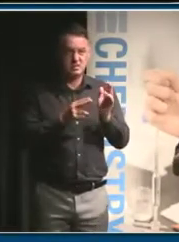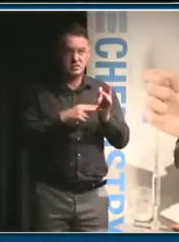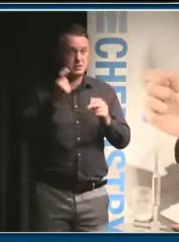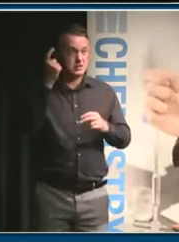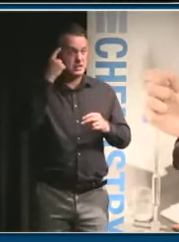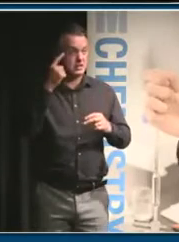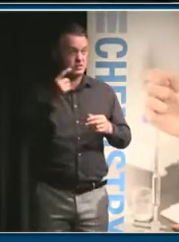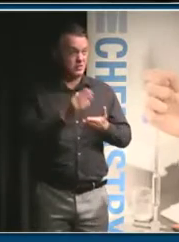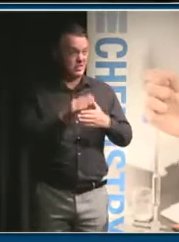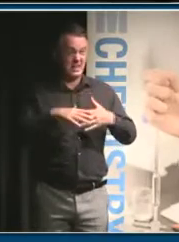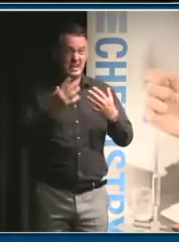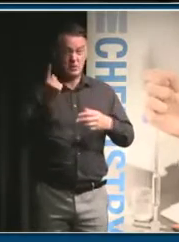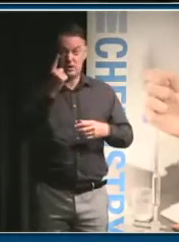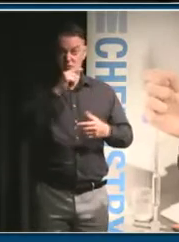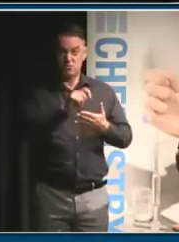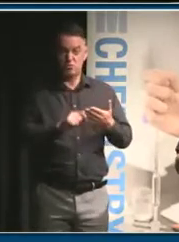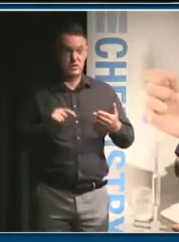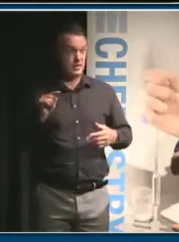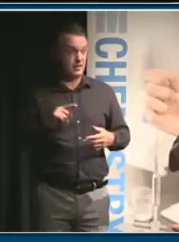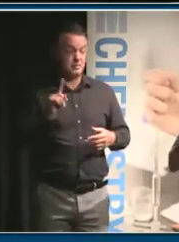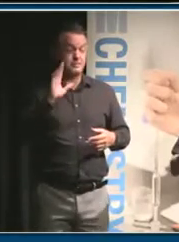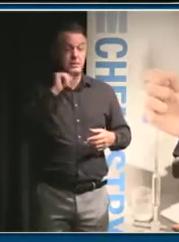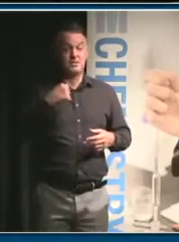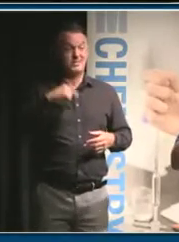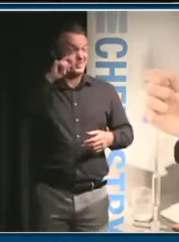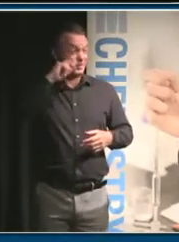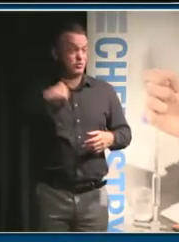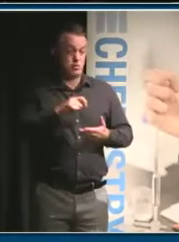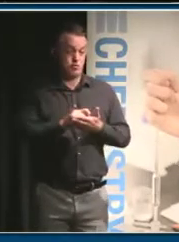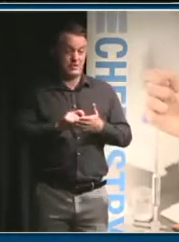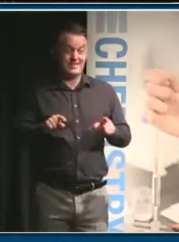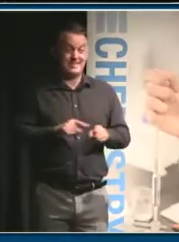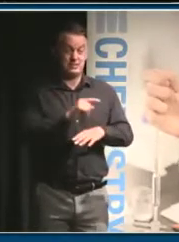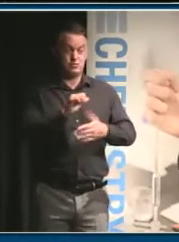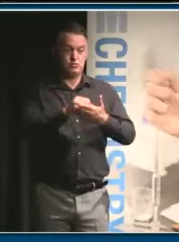So it's just strange that we wrote it at the right time, in the right place and made this observation